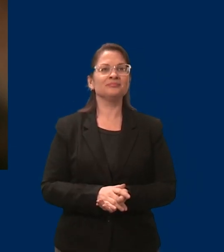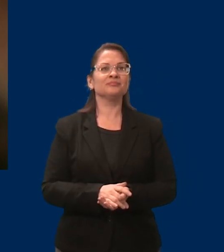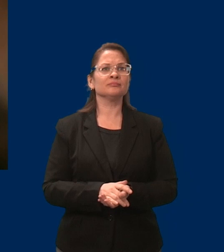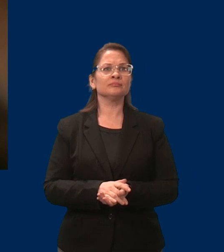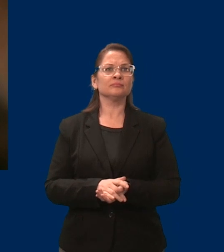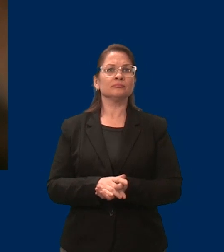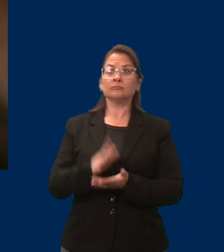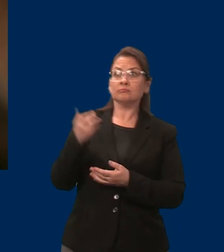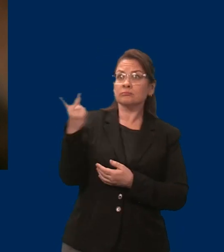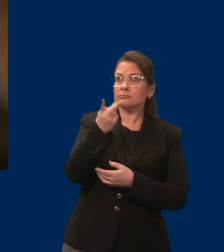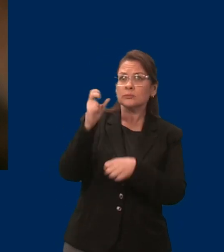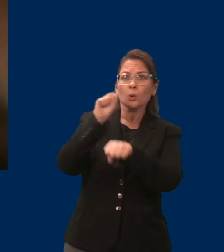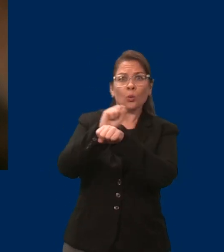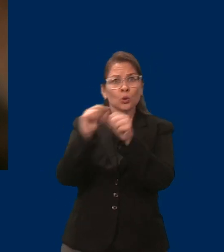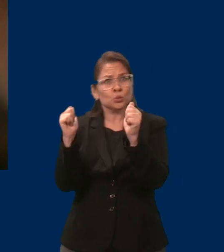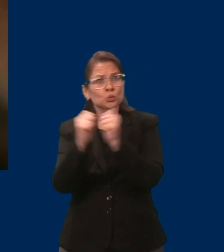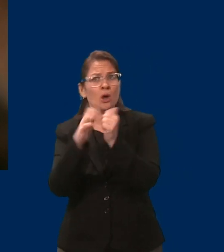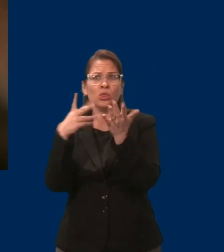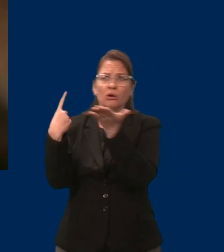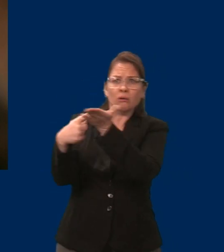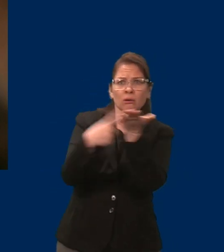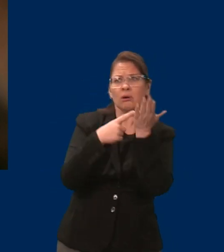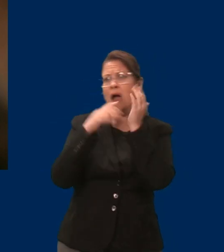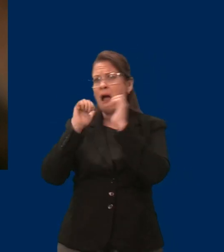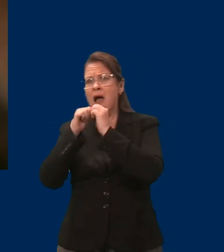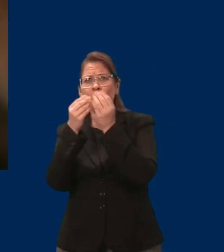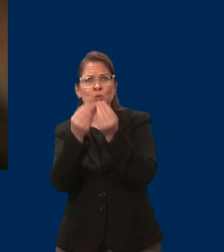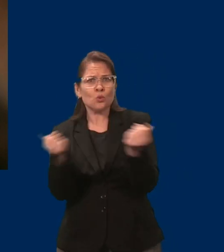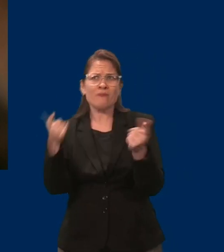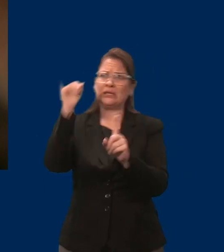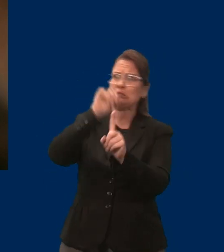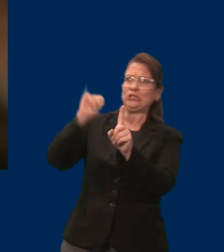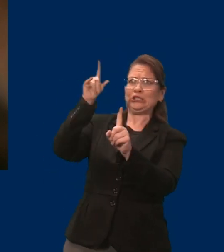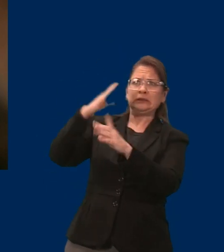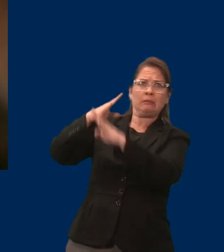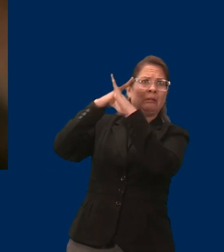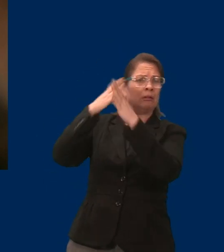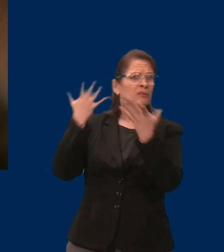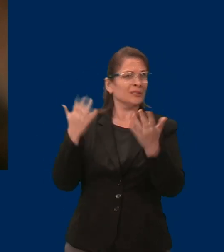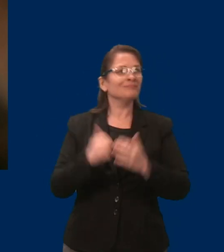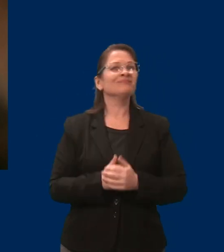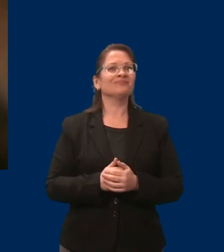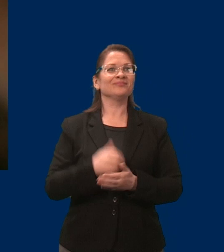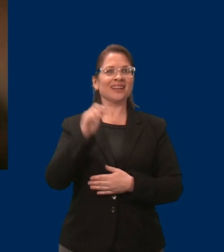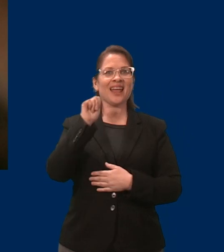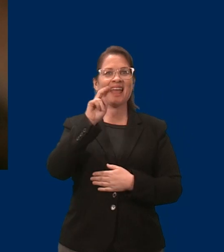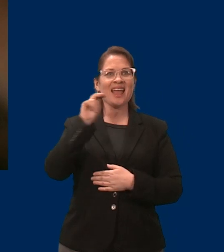solutions to this issue? Anne and Erica should plan to take it from here.